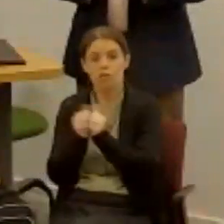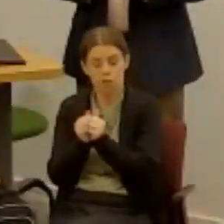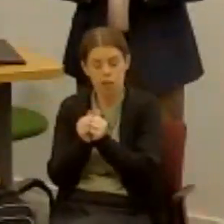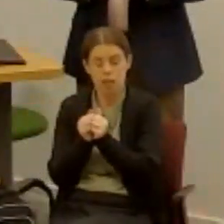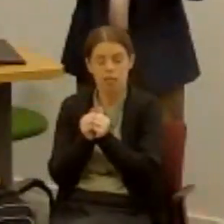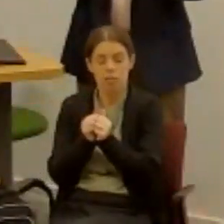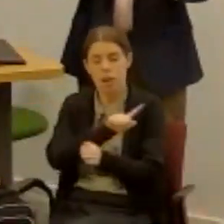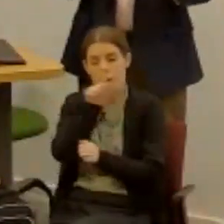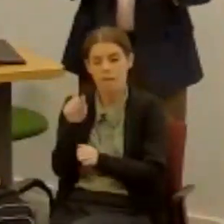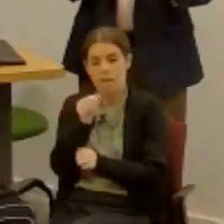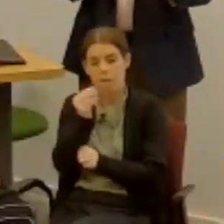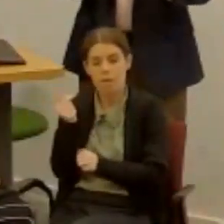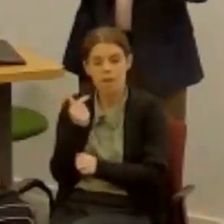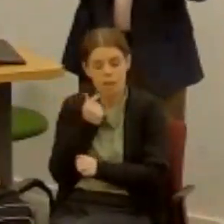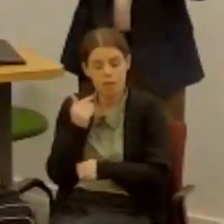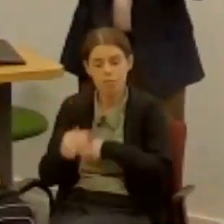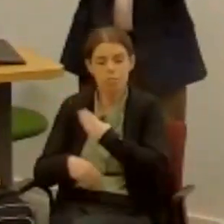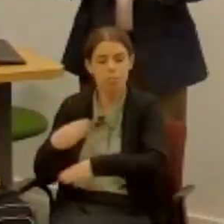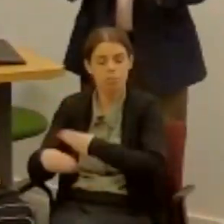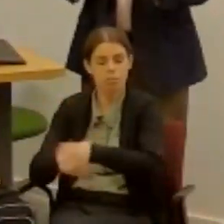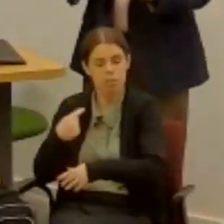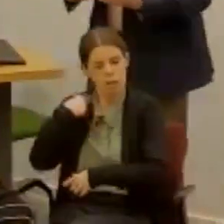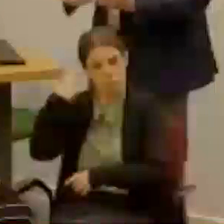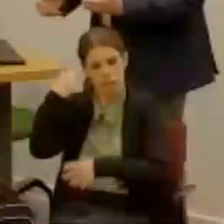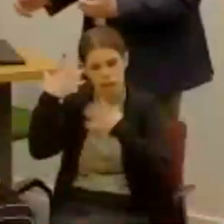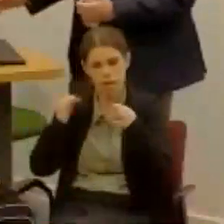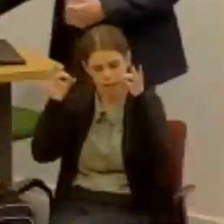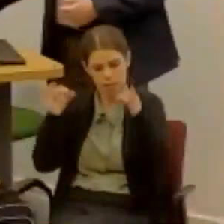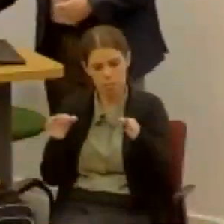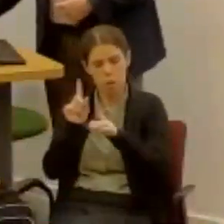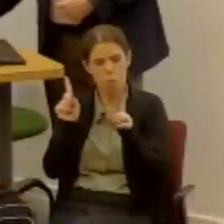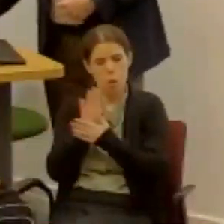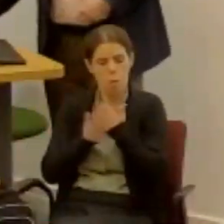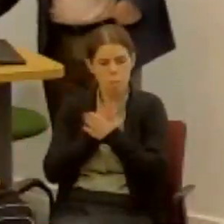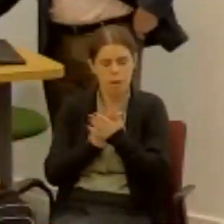We have a definition which we think defines this pathology. and in this case what we felt